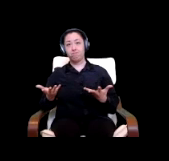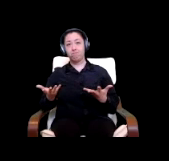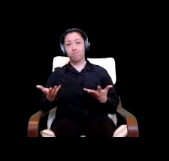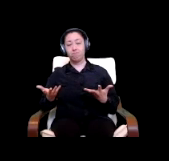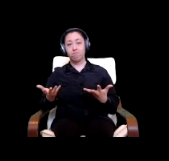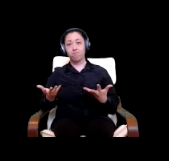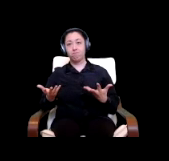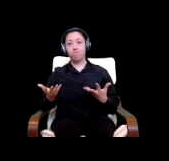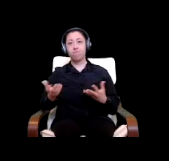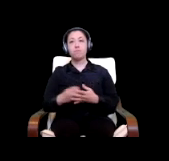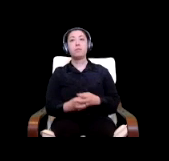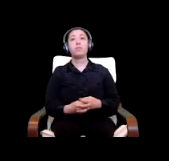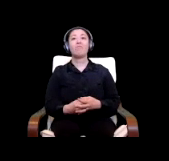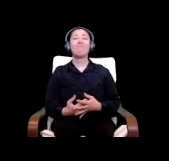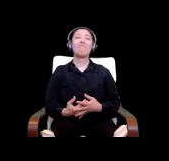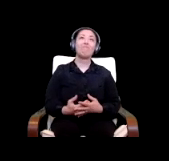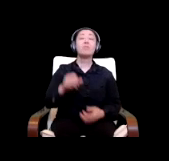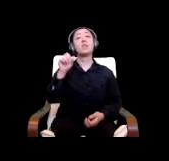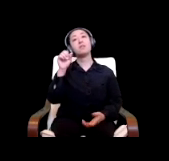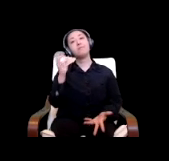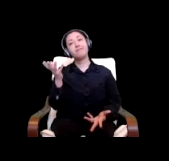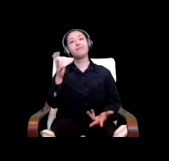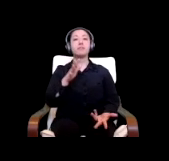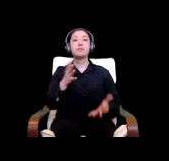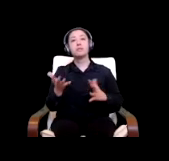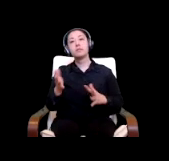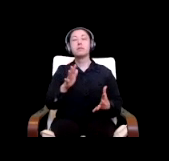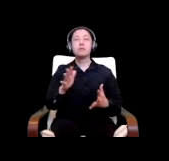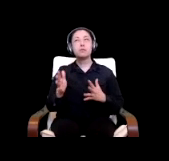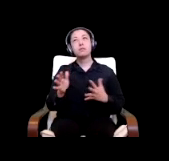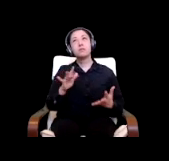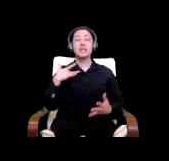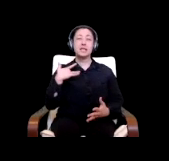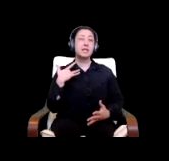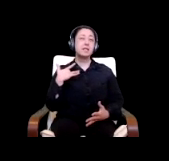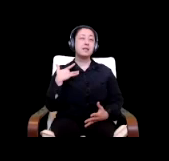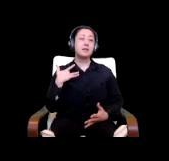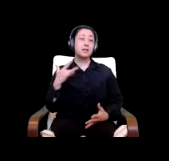So, it is designed... typically, how it has been used in the past